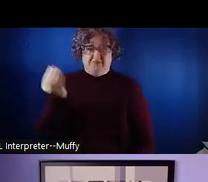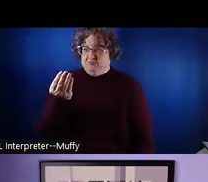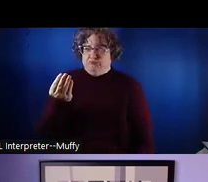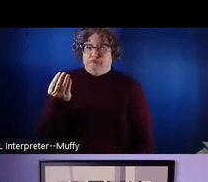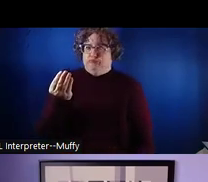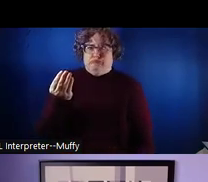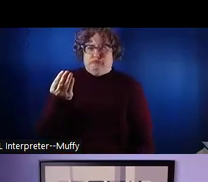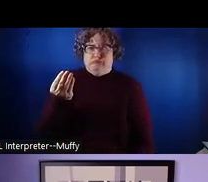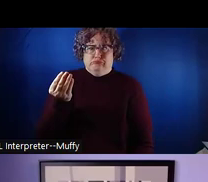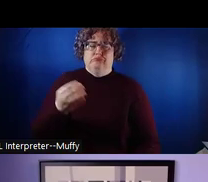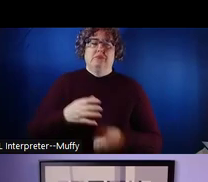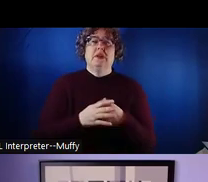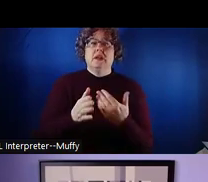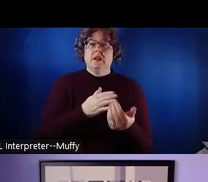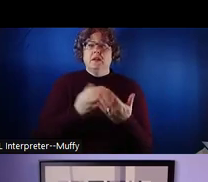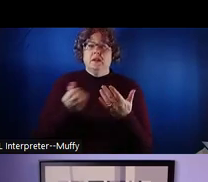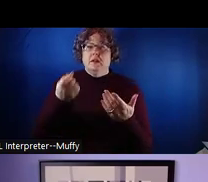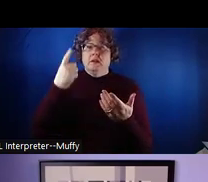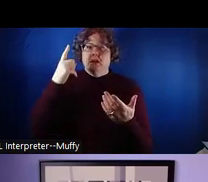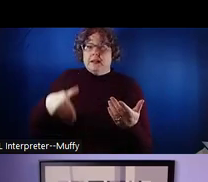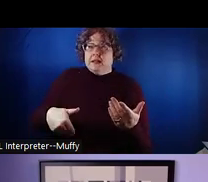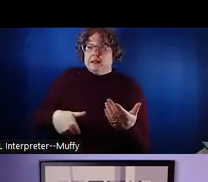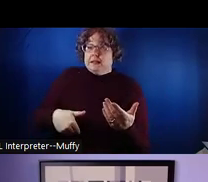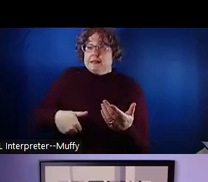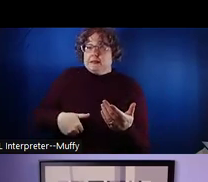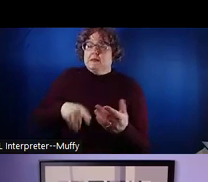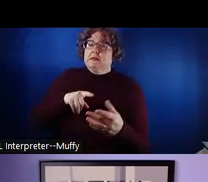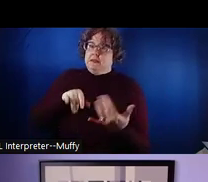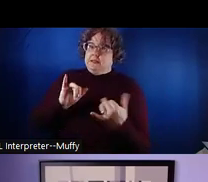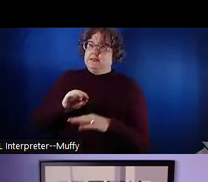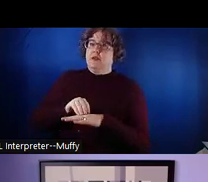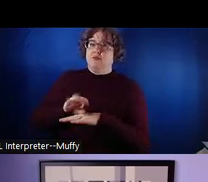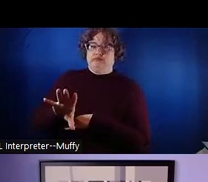of these implicit biases, they still have an influence on our behaviors and decisions.